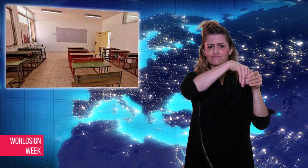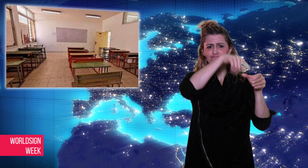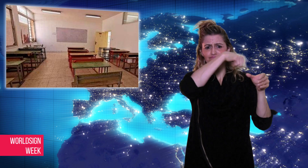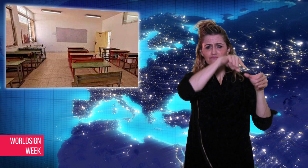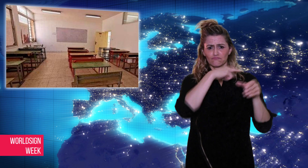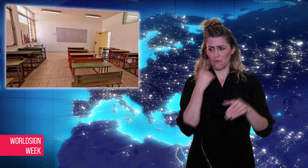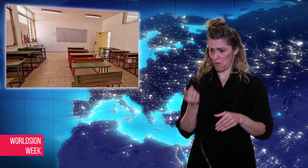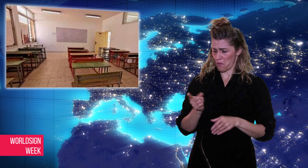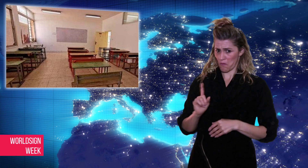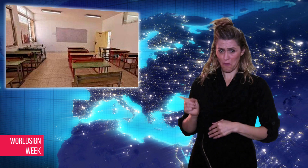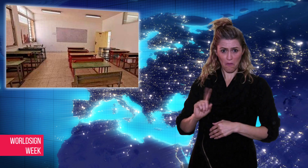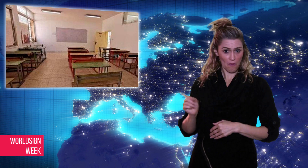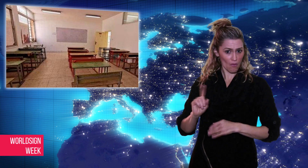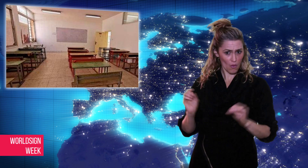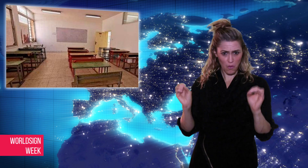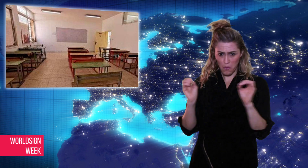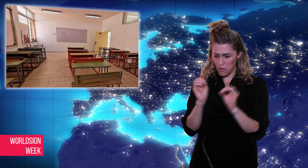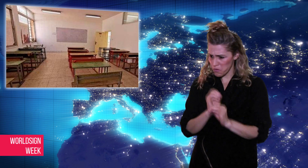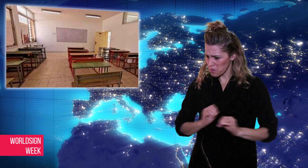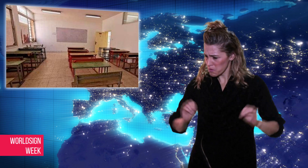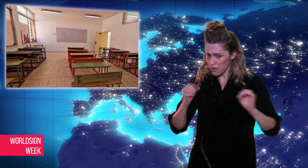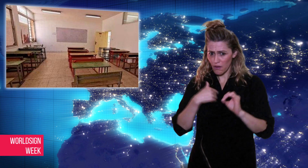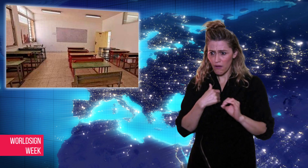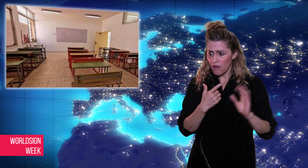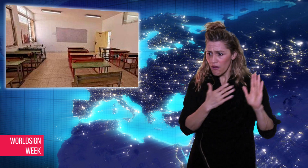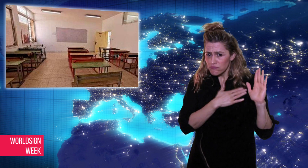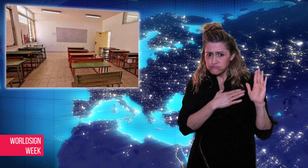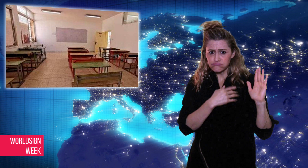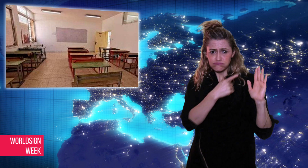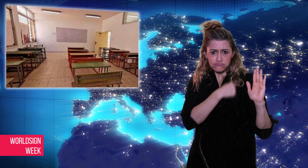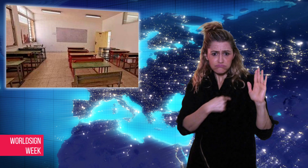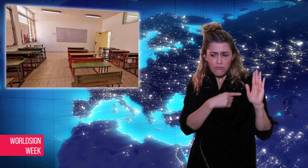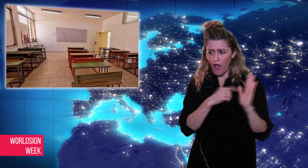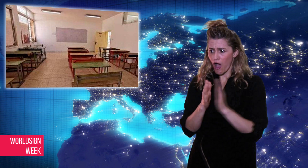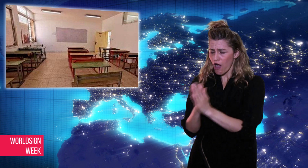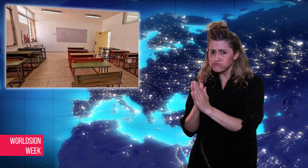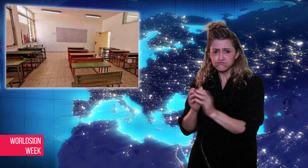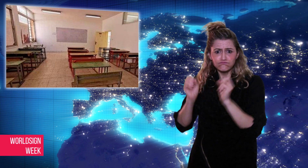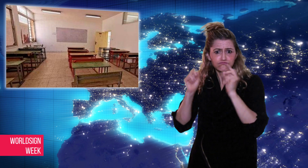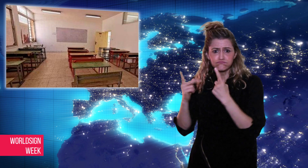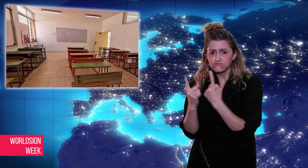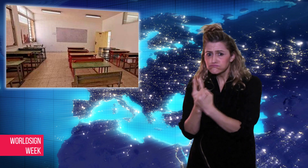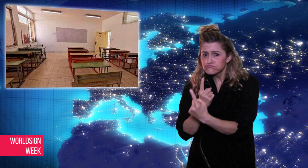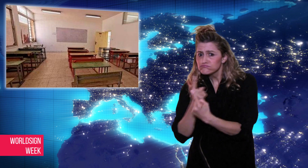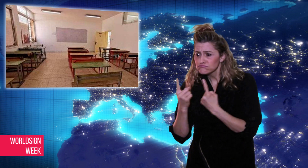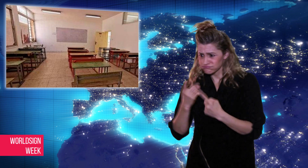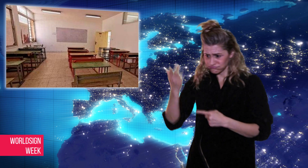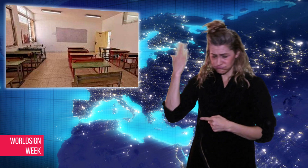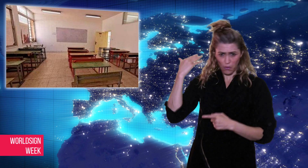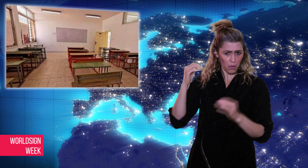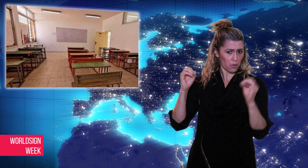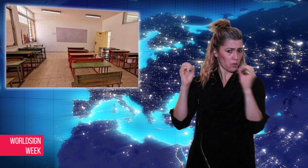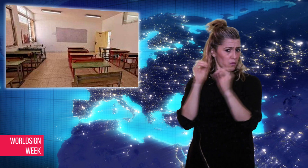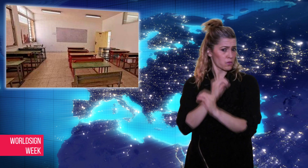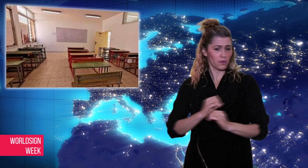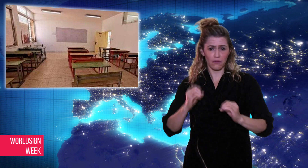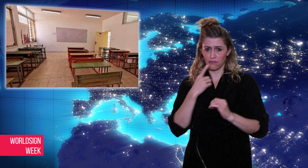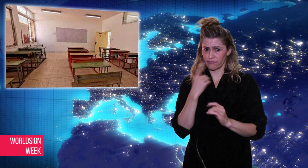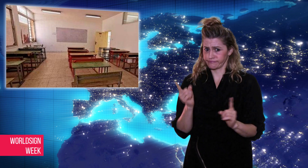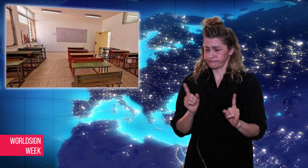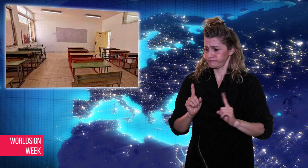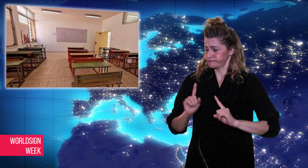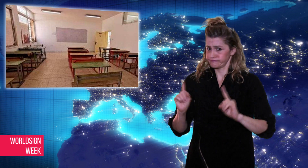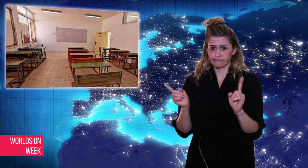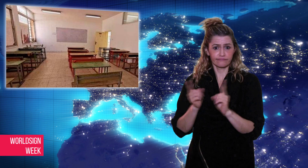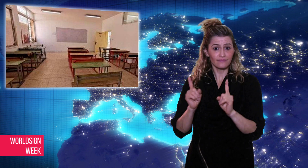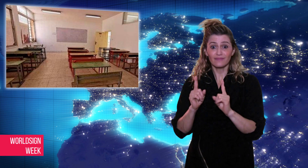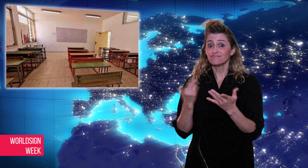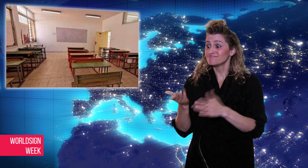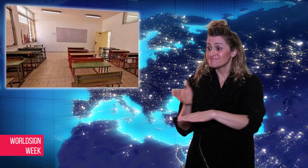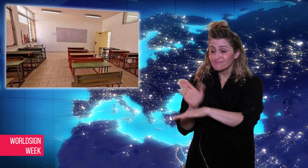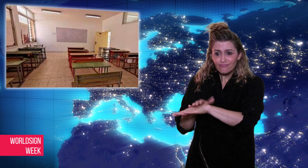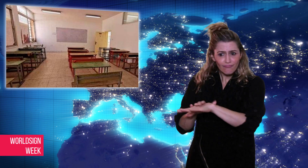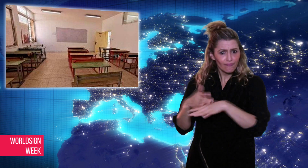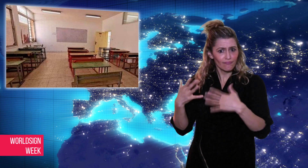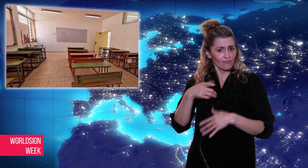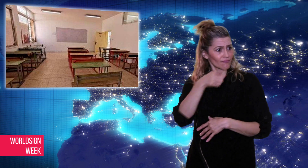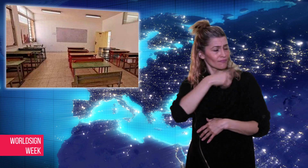did make such a pledge and added that the government